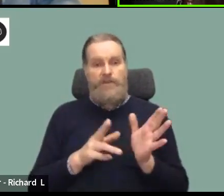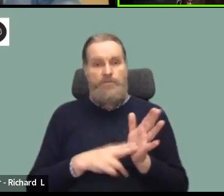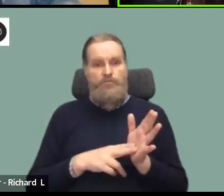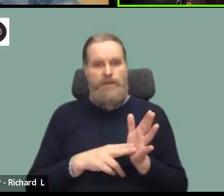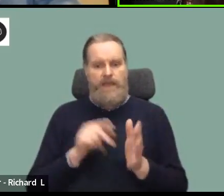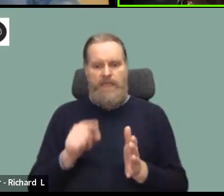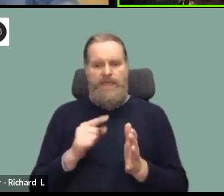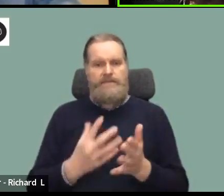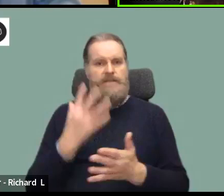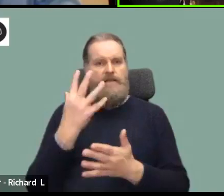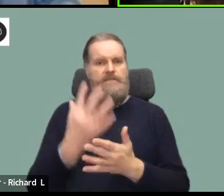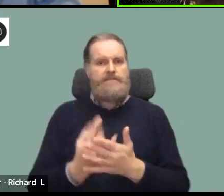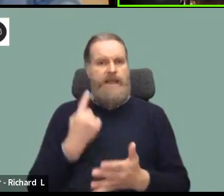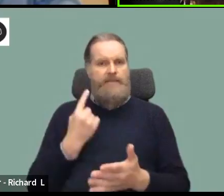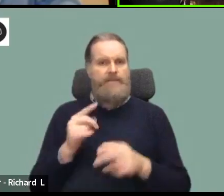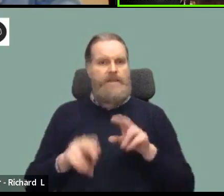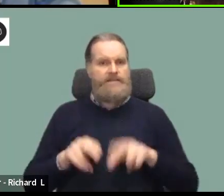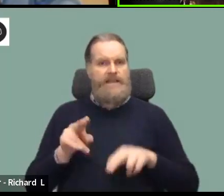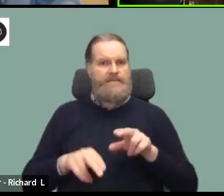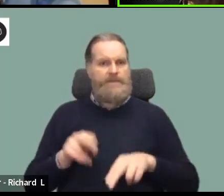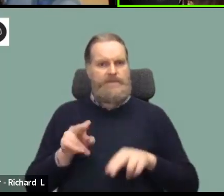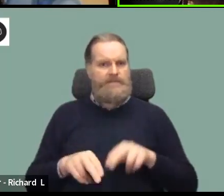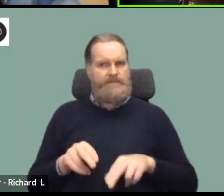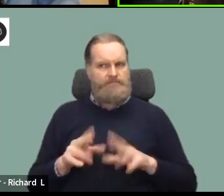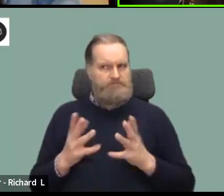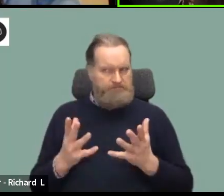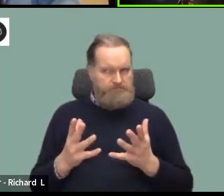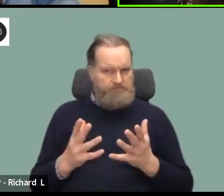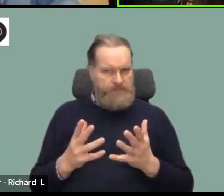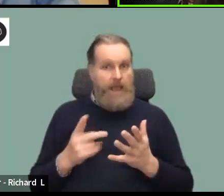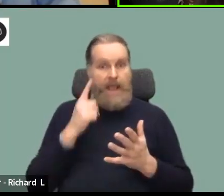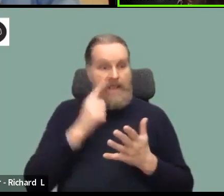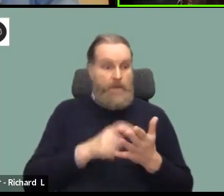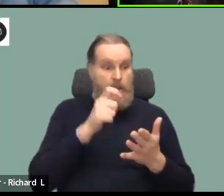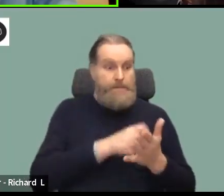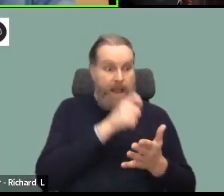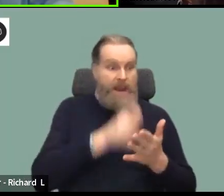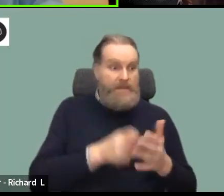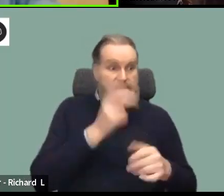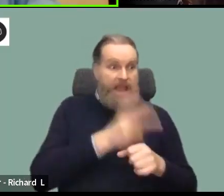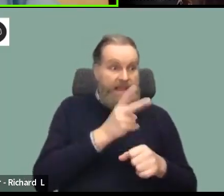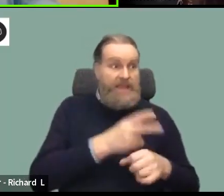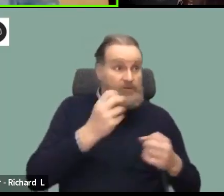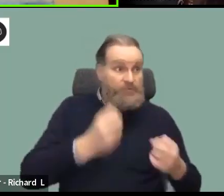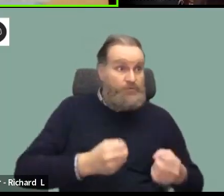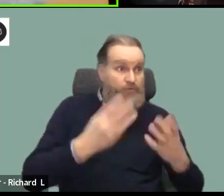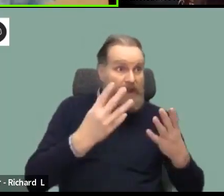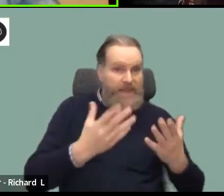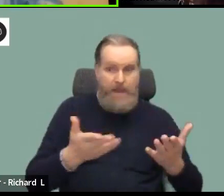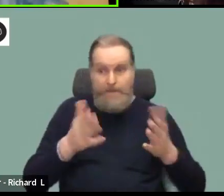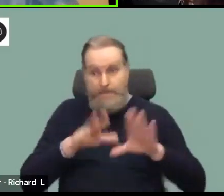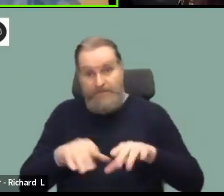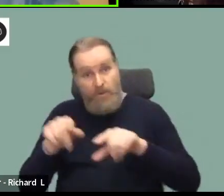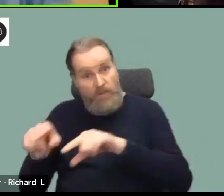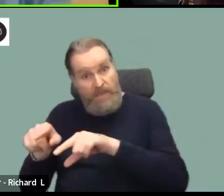of January. It's a self assessment. deadline is our repo deadline is our rebalanced too late for them. So, the the